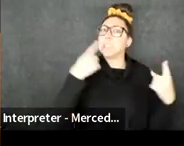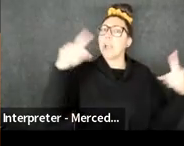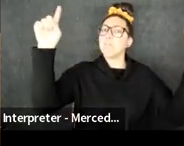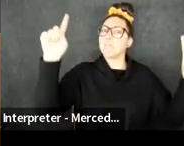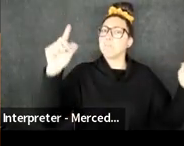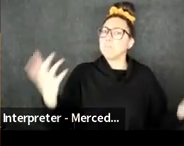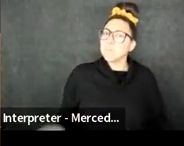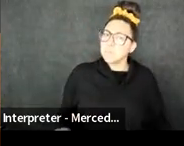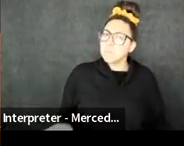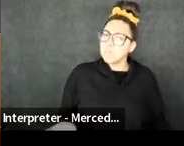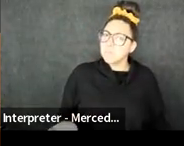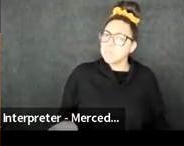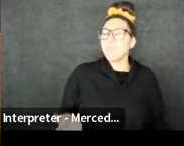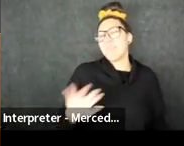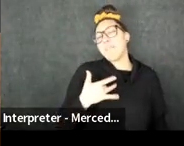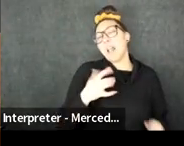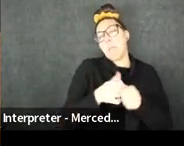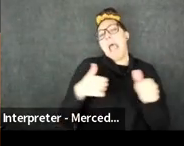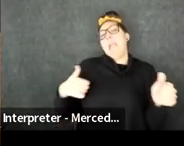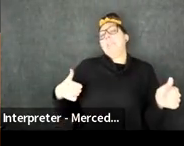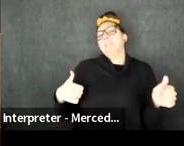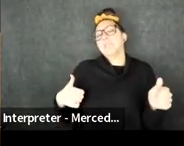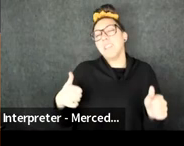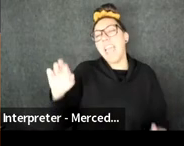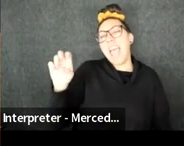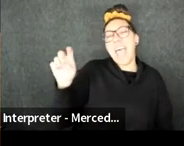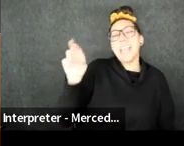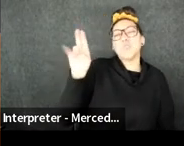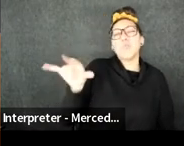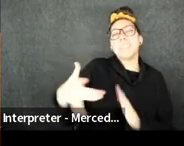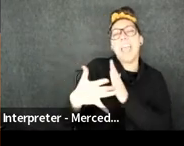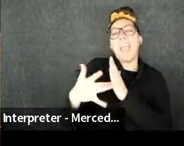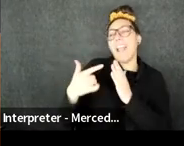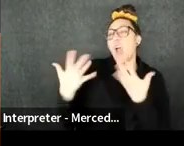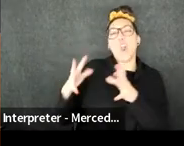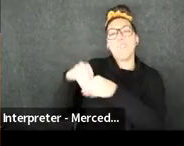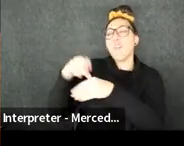just because I put in so much time for X ray tech, and now I kind of start in the